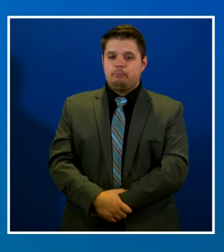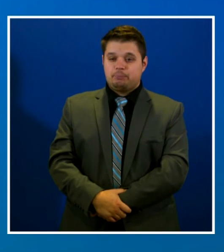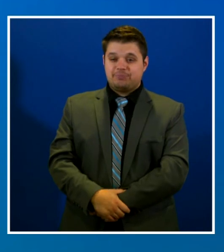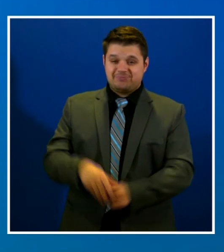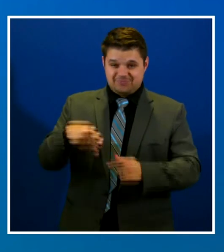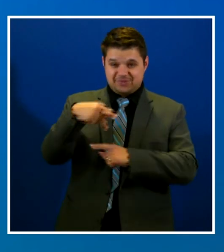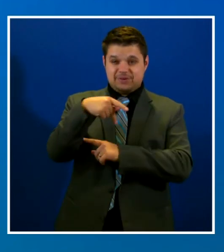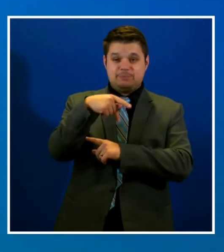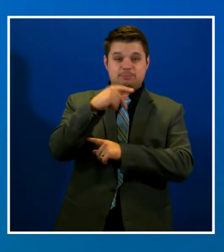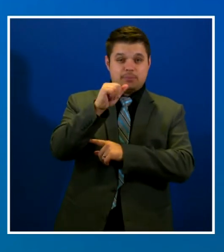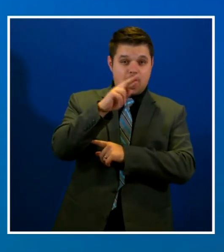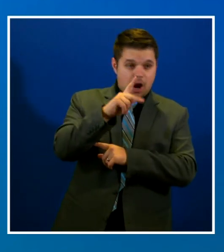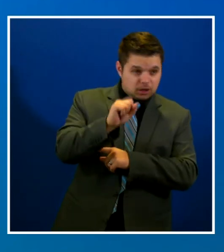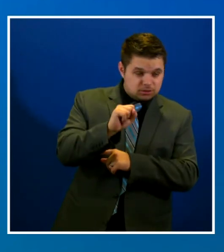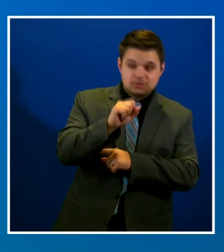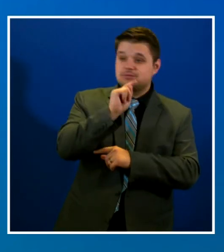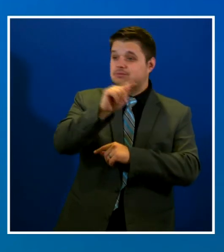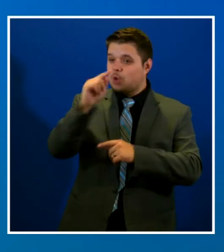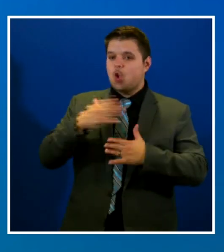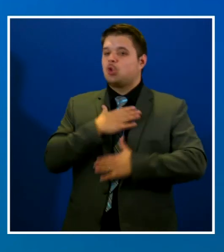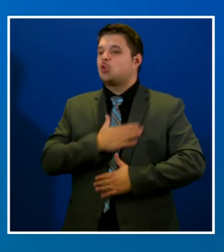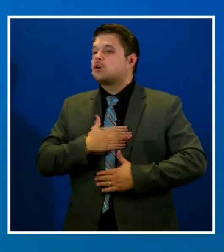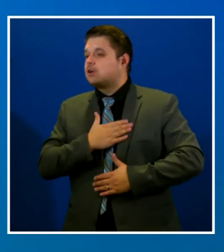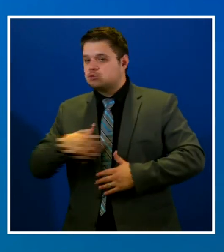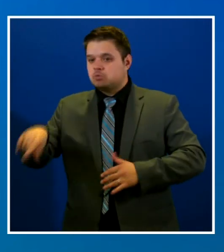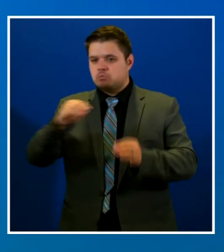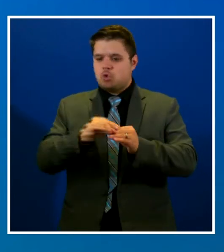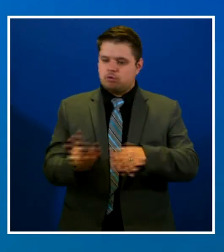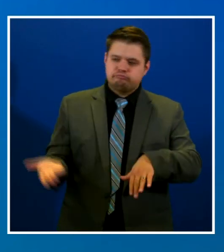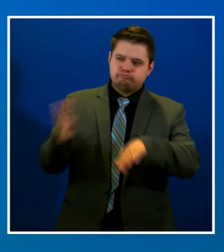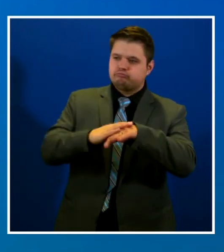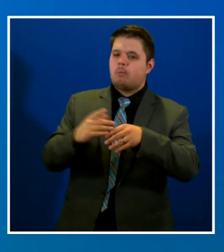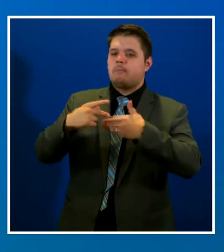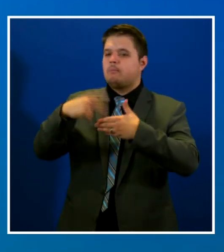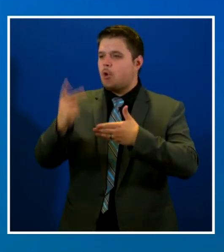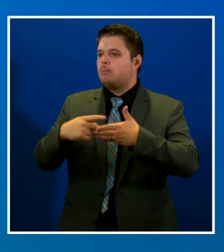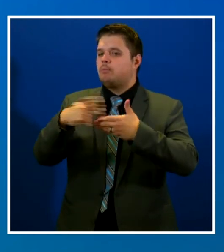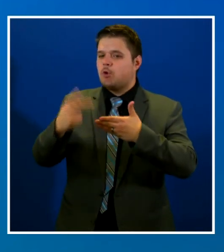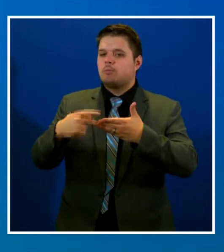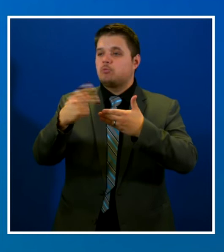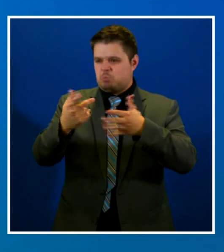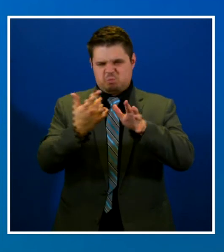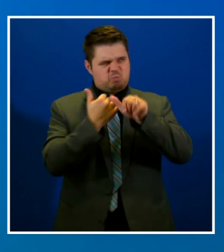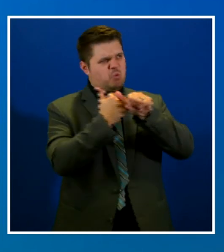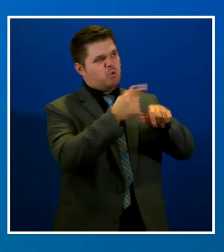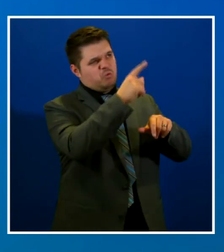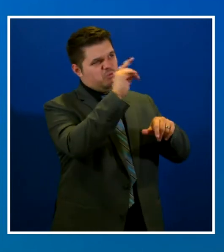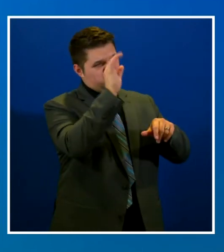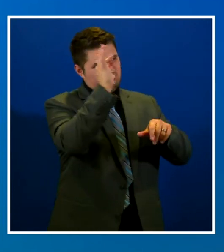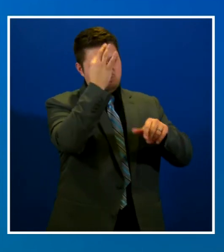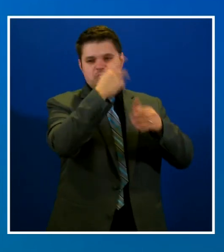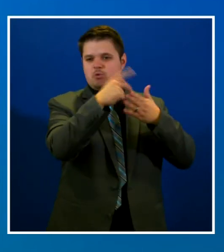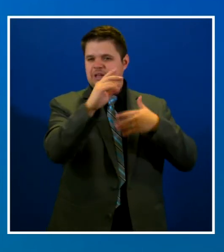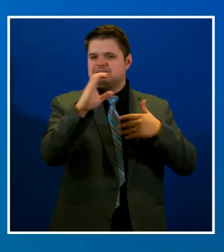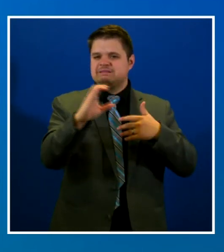programs and services following the CDC Health and Safety guidelines, both at Firstenburg and Marshall Community Centers